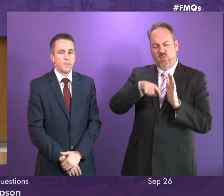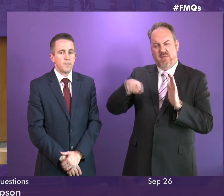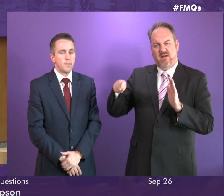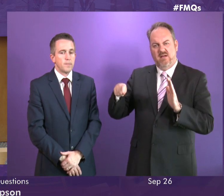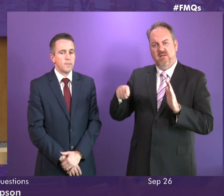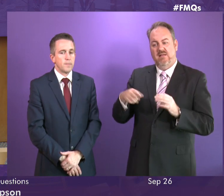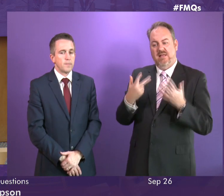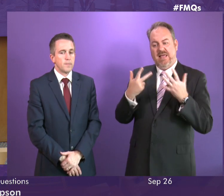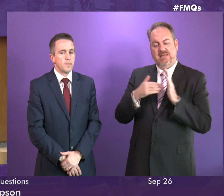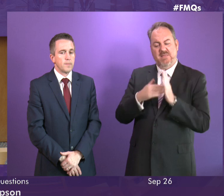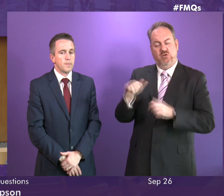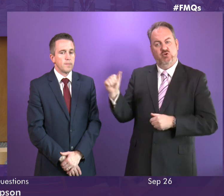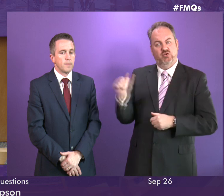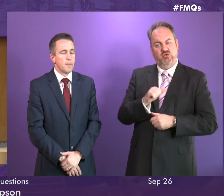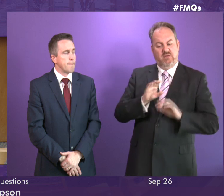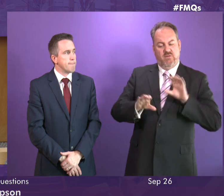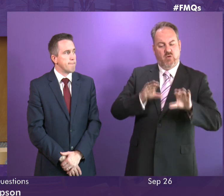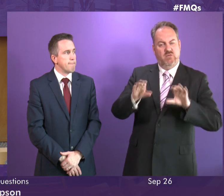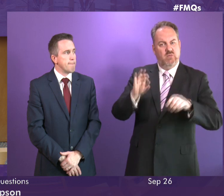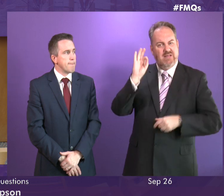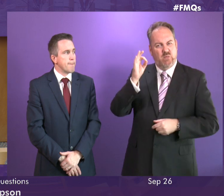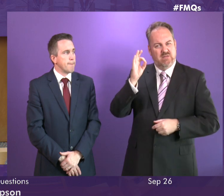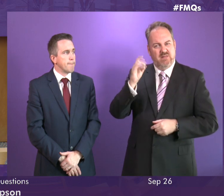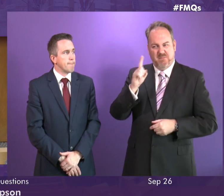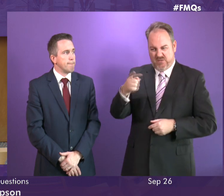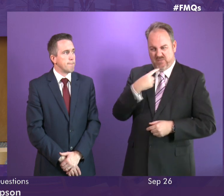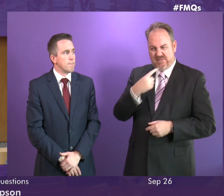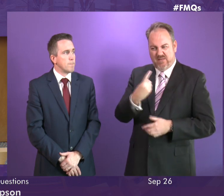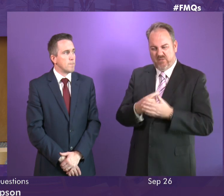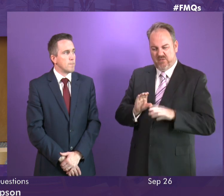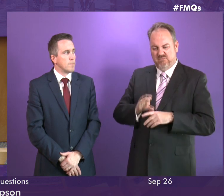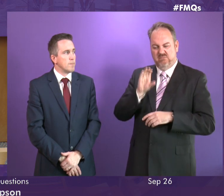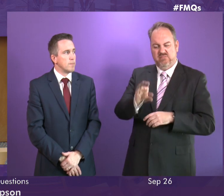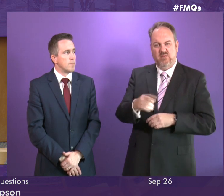that should have gone to councils, but, as the First Minister said, they have received